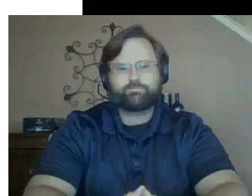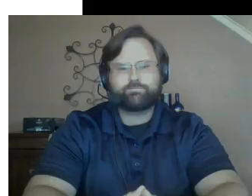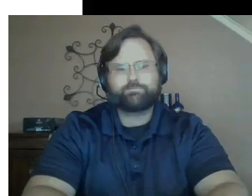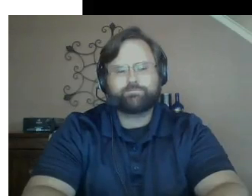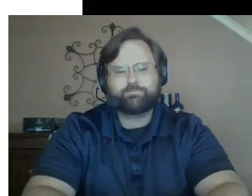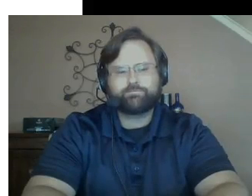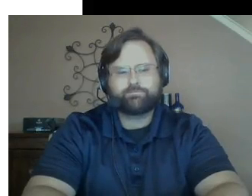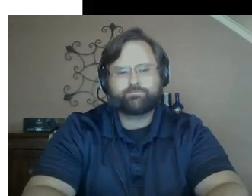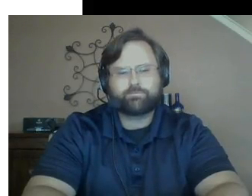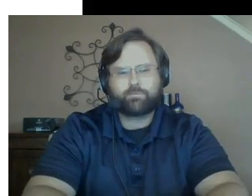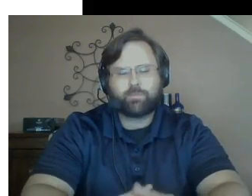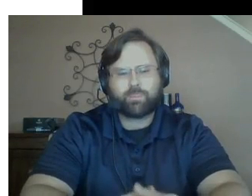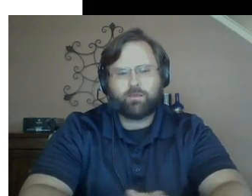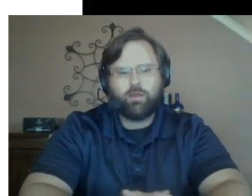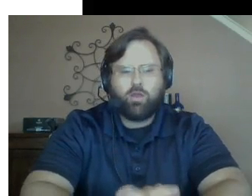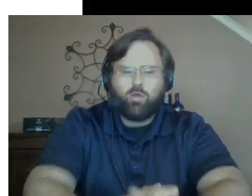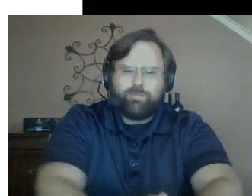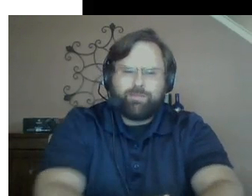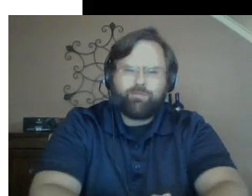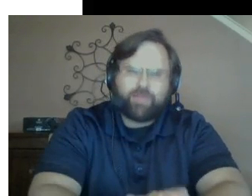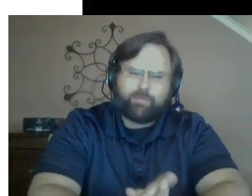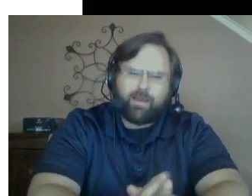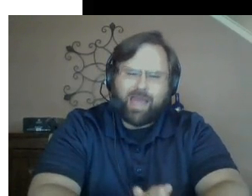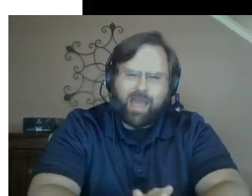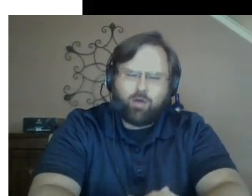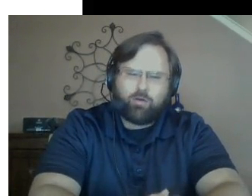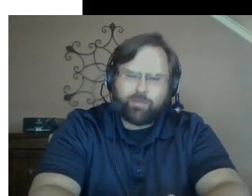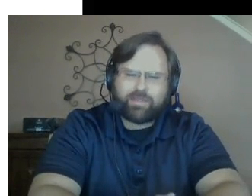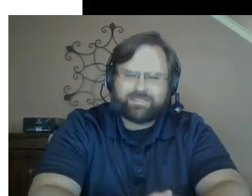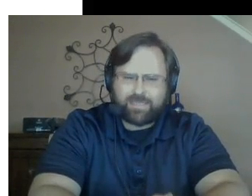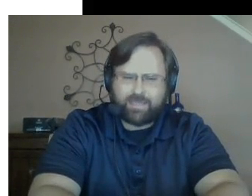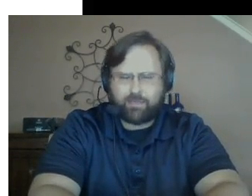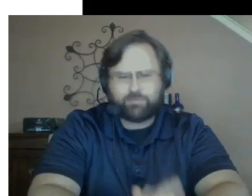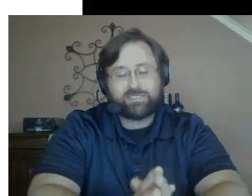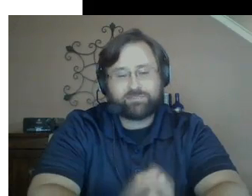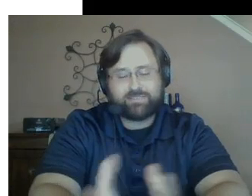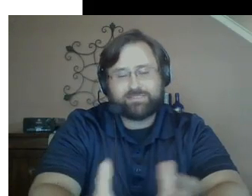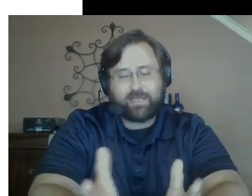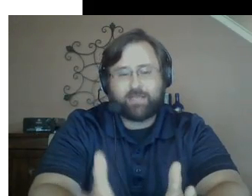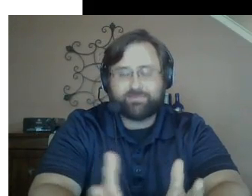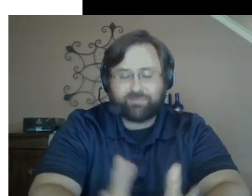when people think about how American Sign Language expresses the concept of